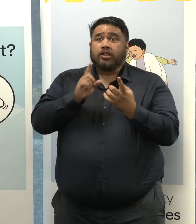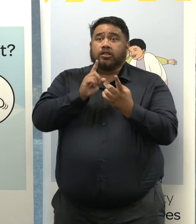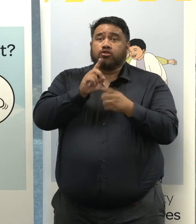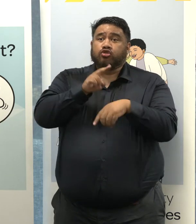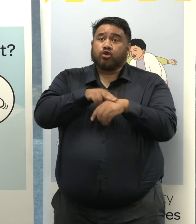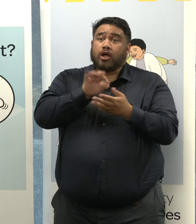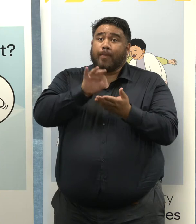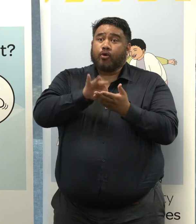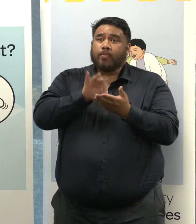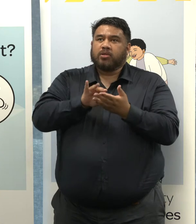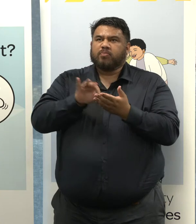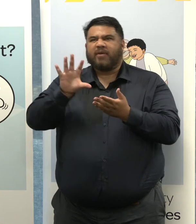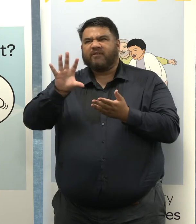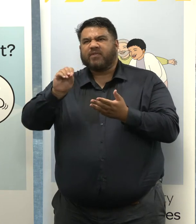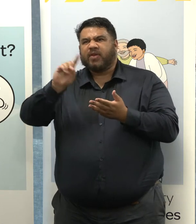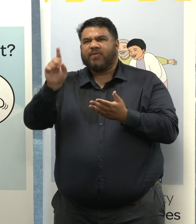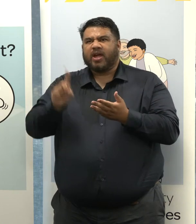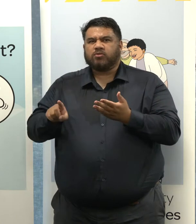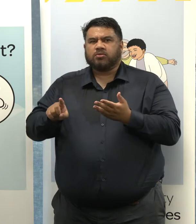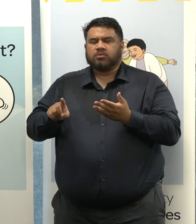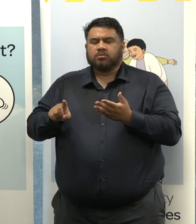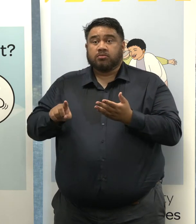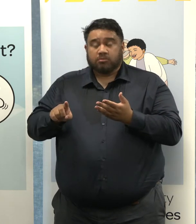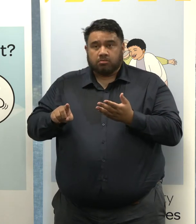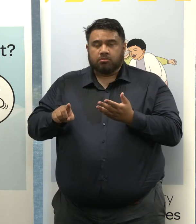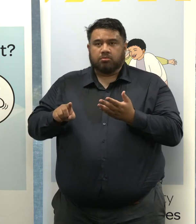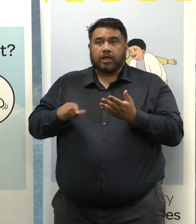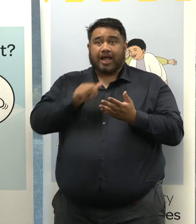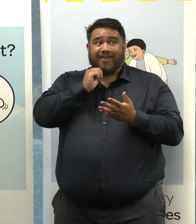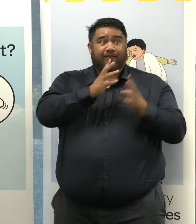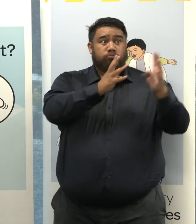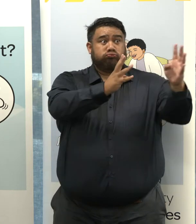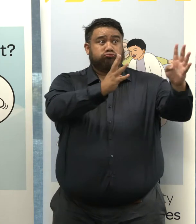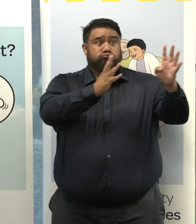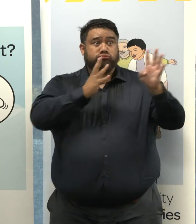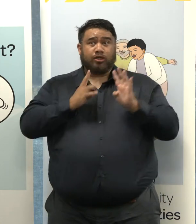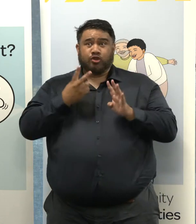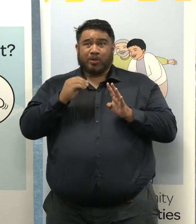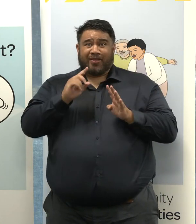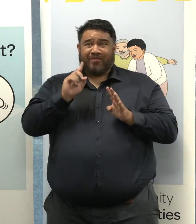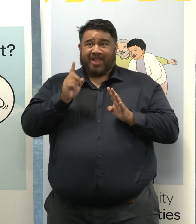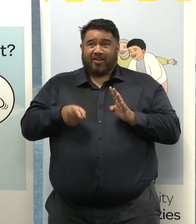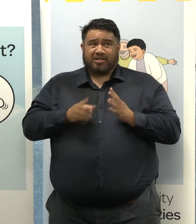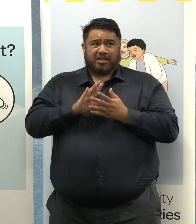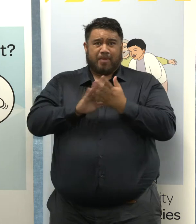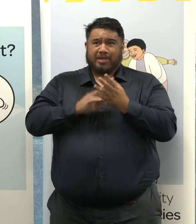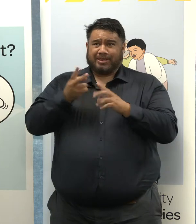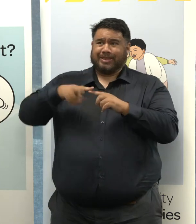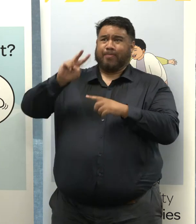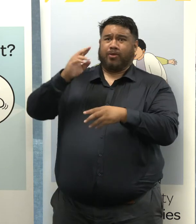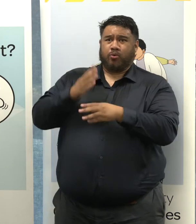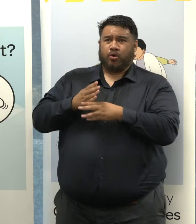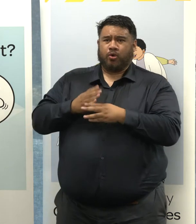who have got COVID every day, and across the country 50,000 consultations normally happen every day, that is a 50%